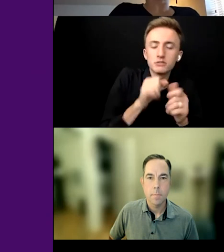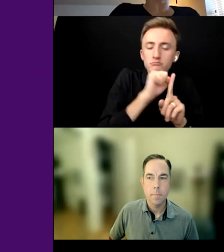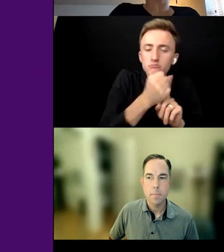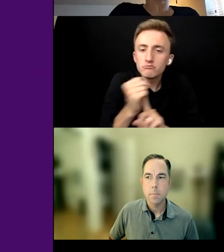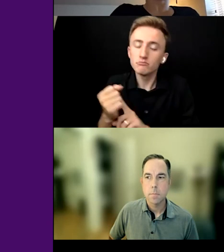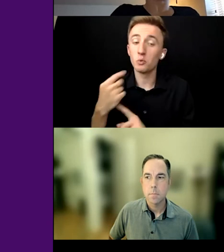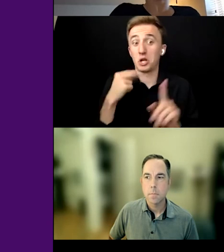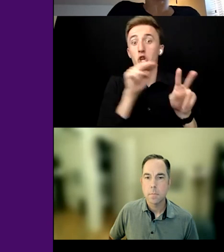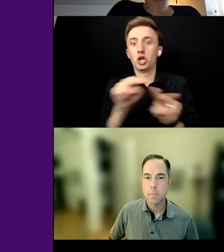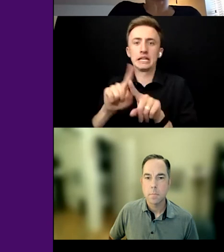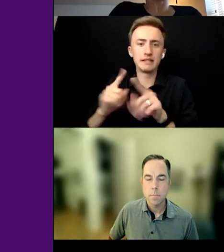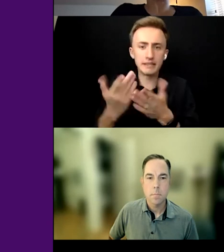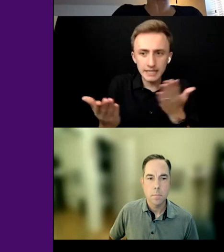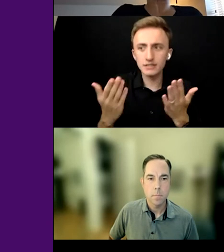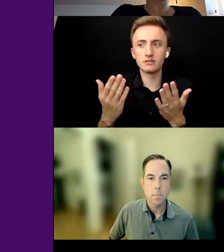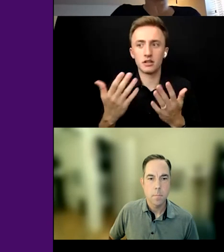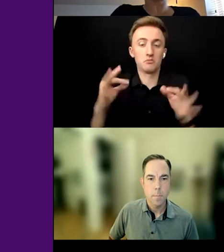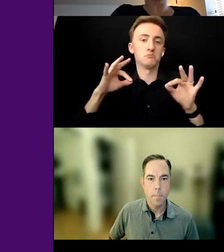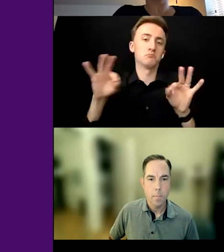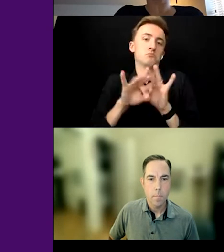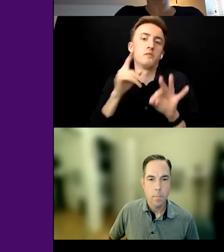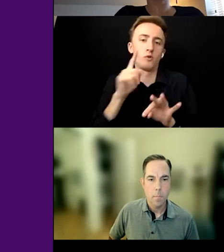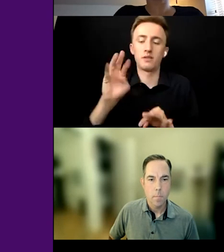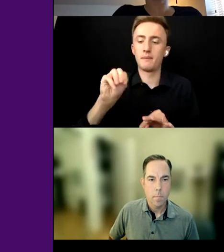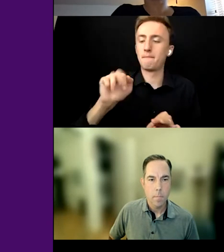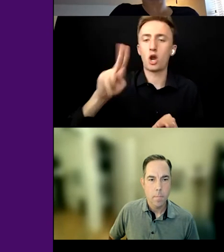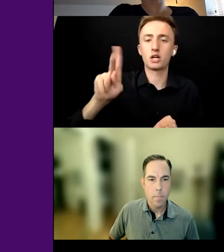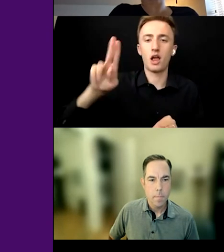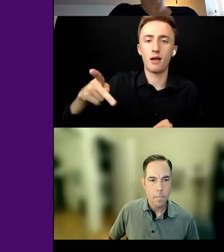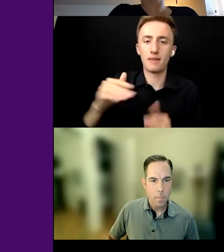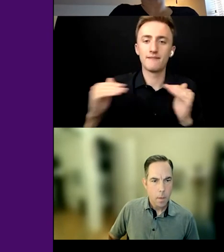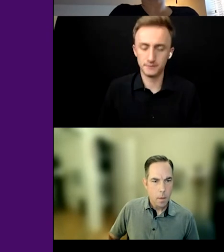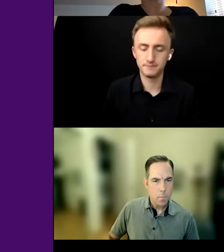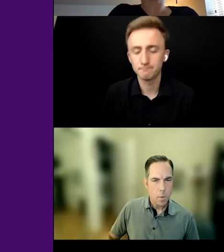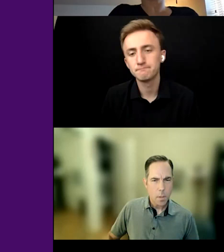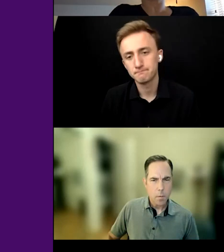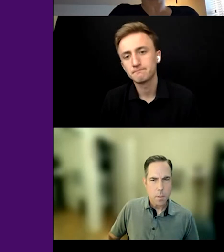happen at the markup level for that. >> Rob: There is one other question,